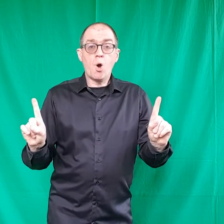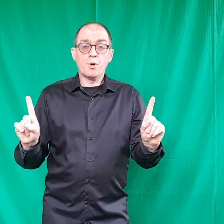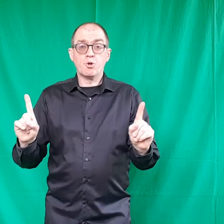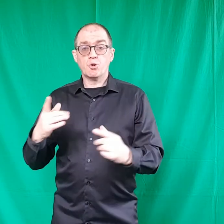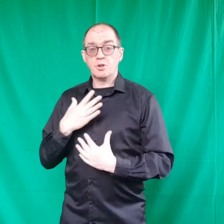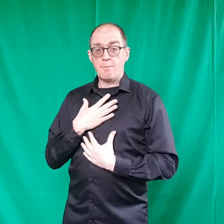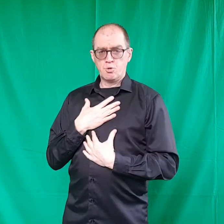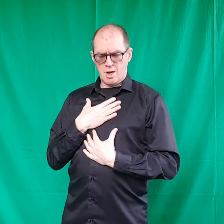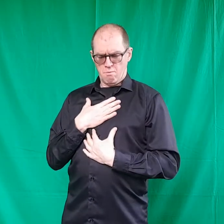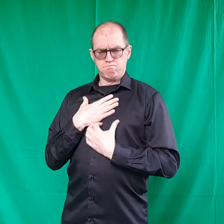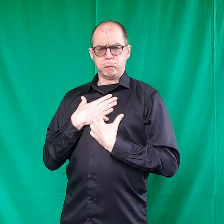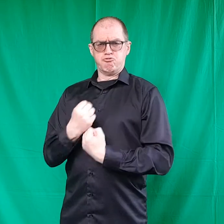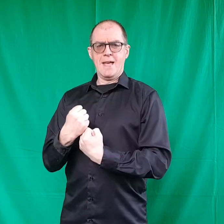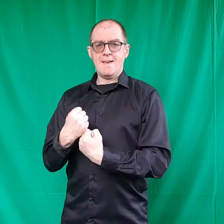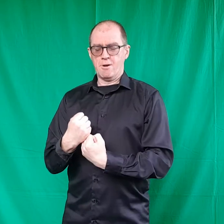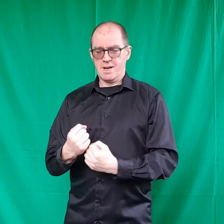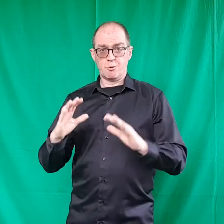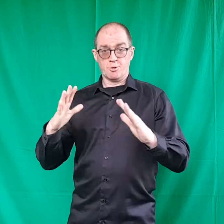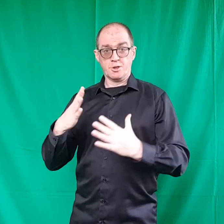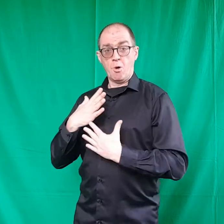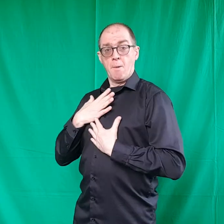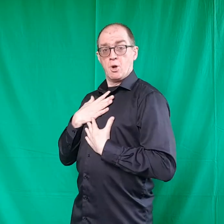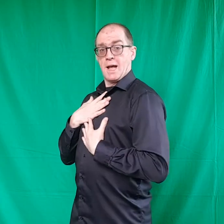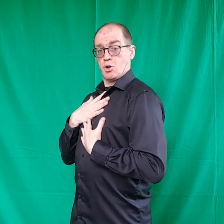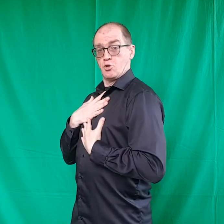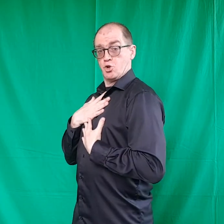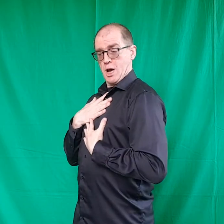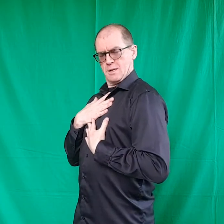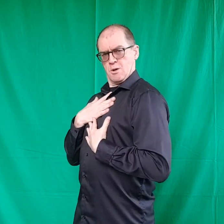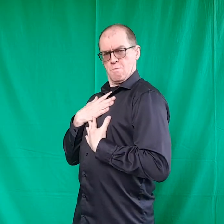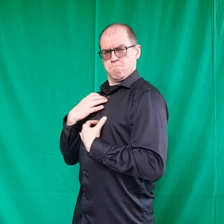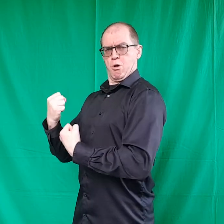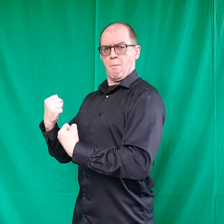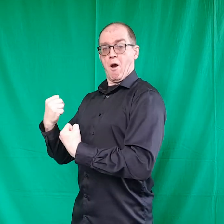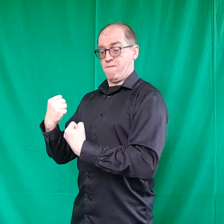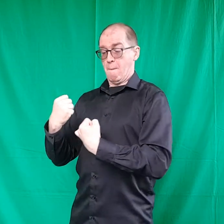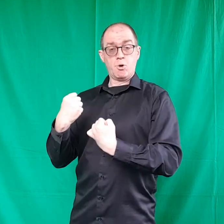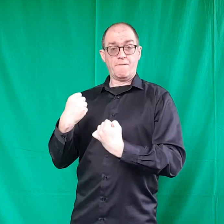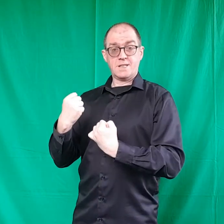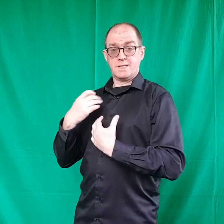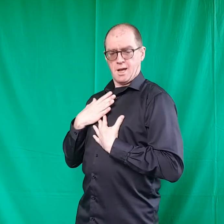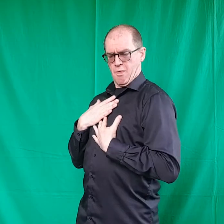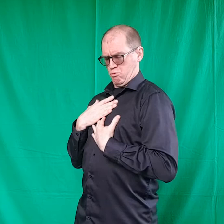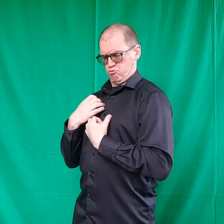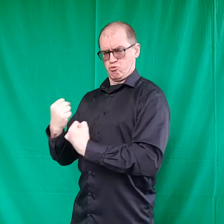'Gold and goodness', I'm using 'bravery and goodness'. So put your hands on your chest, pull them off and put your fists together.